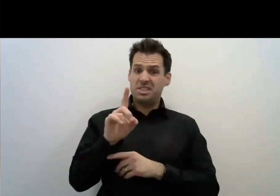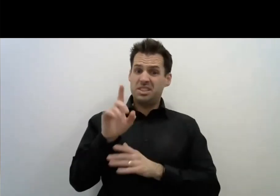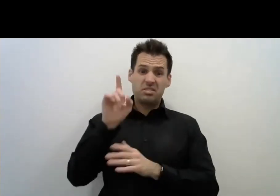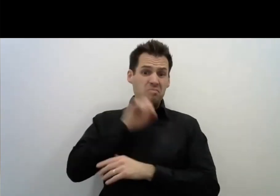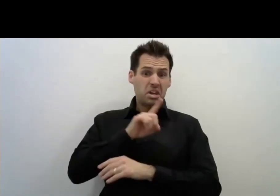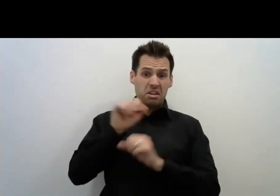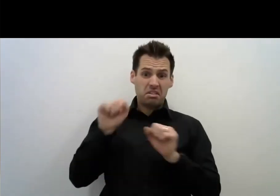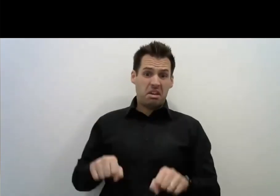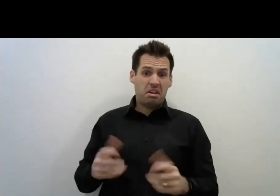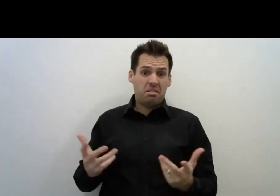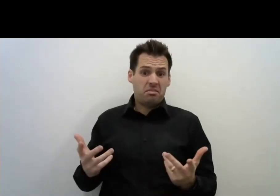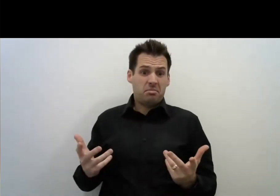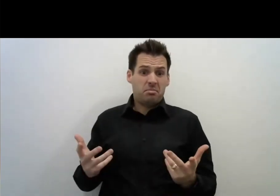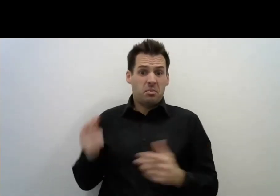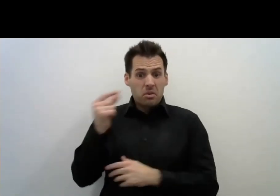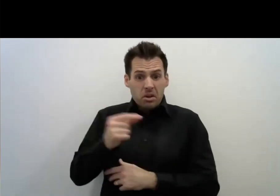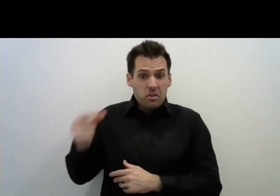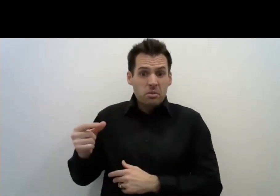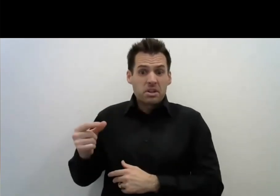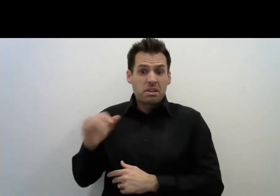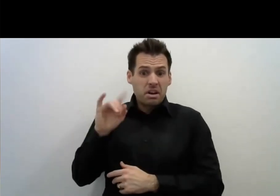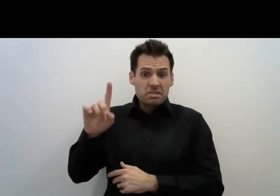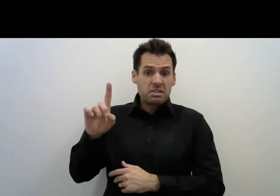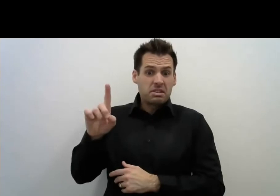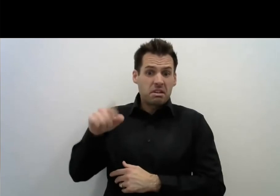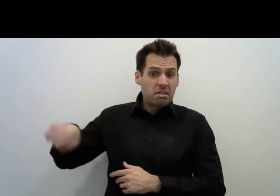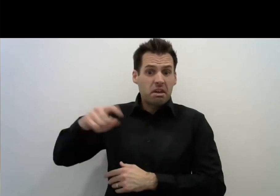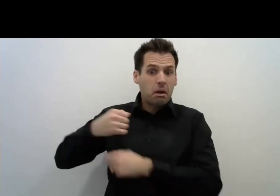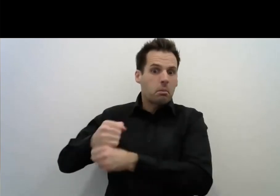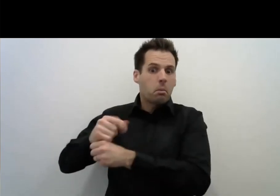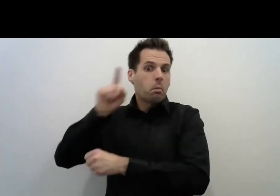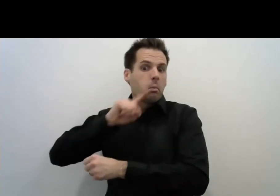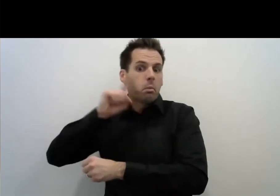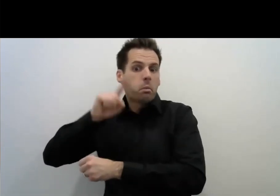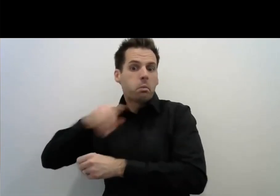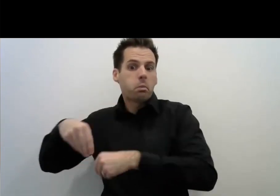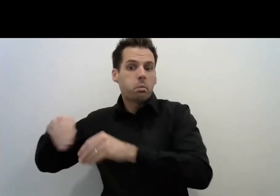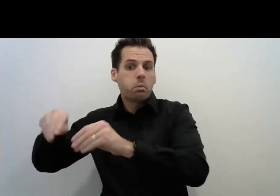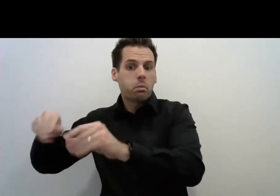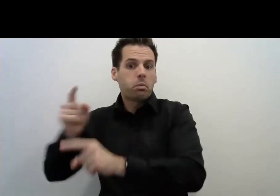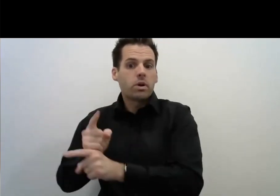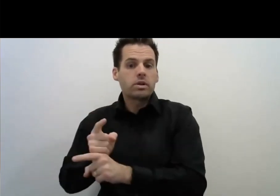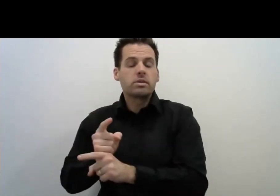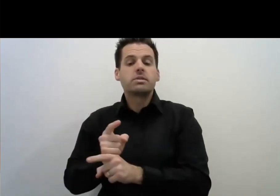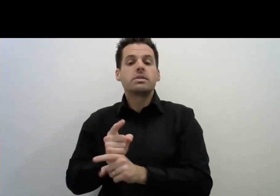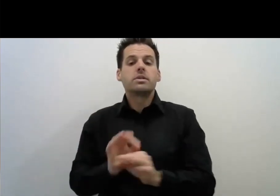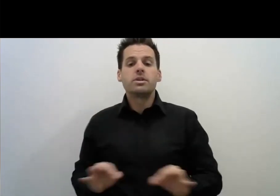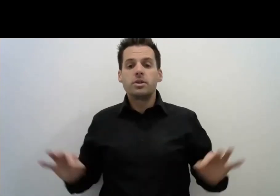if you know even government uh identification so maybe better to to educate people on what a